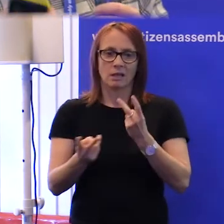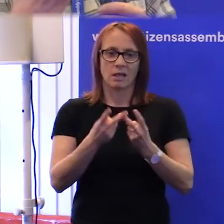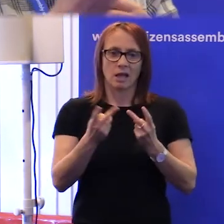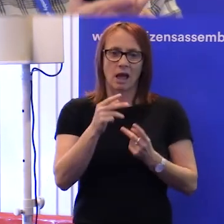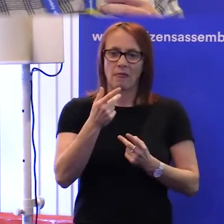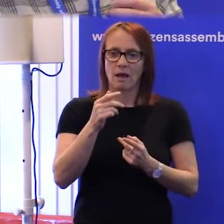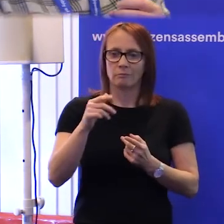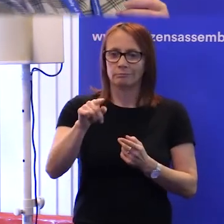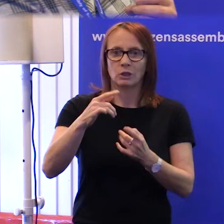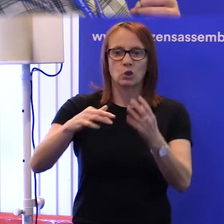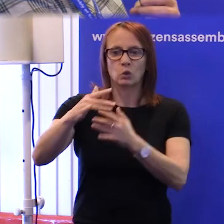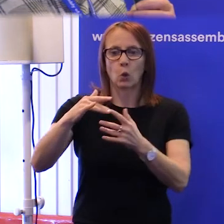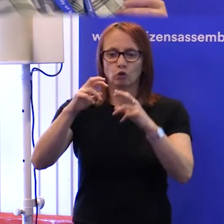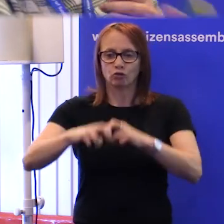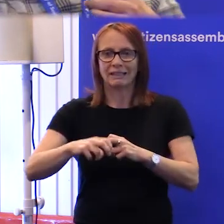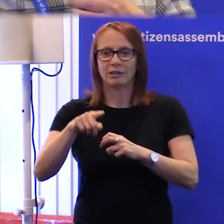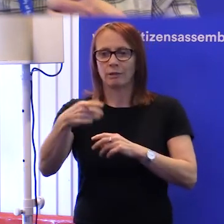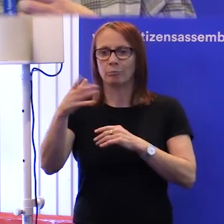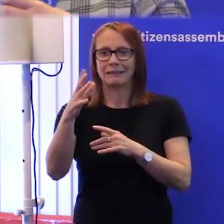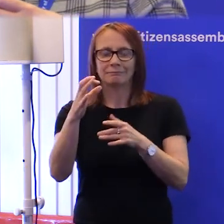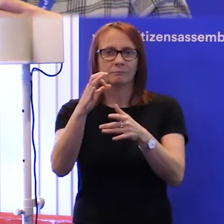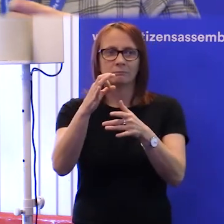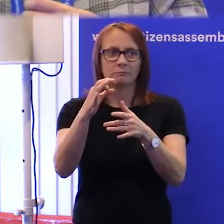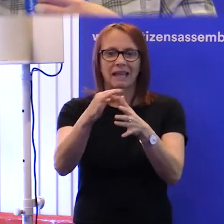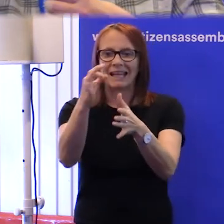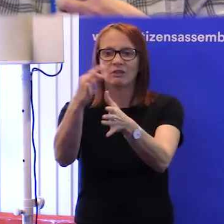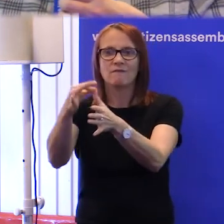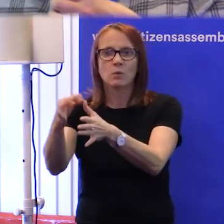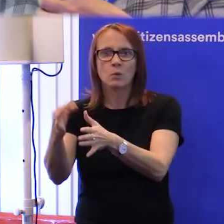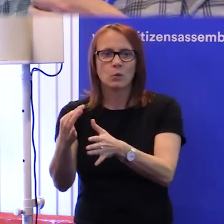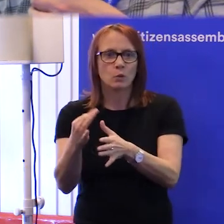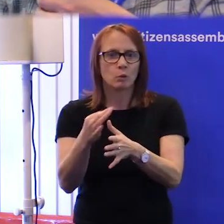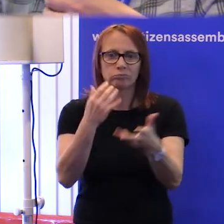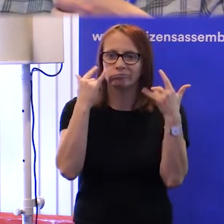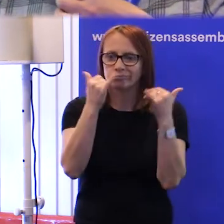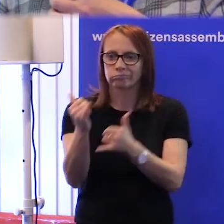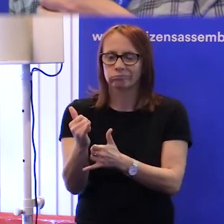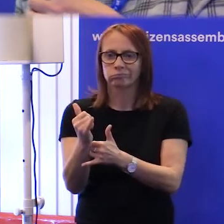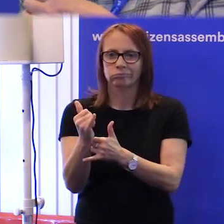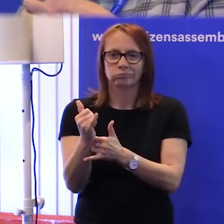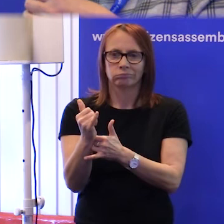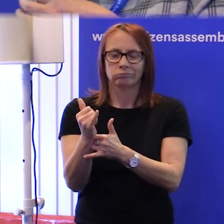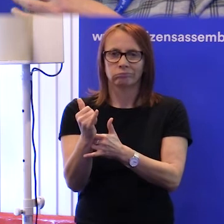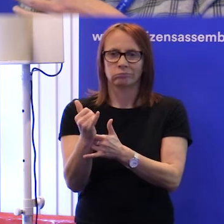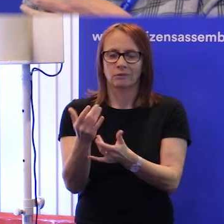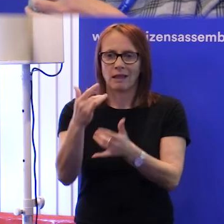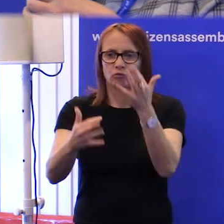research they've gone out they've surveyed you know 5,000 people across Scotland and come up with certain results and they're coming to talk to